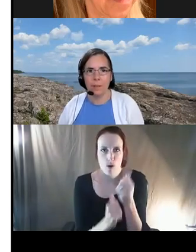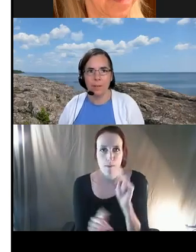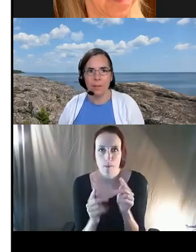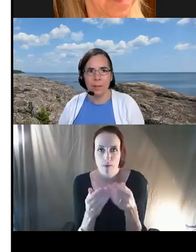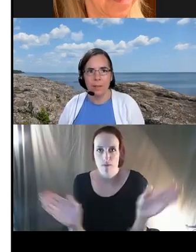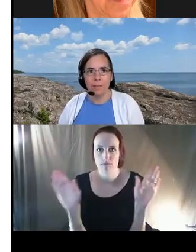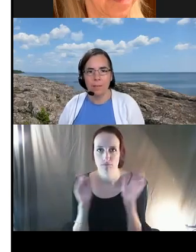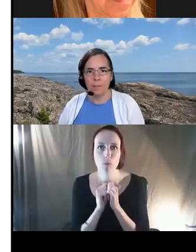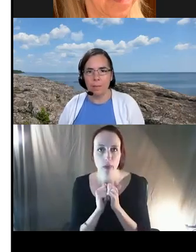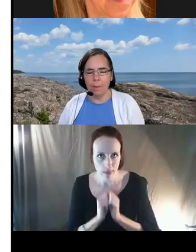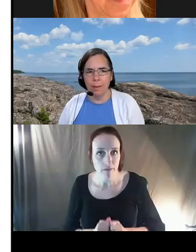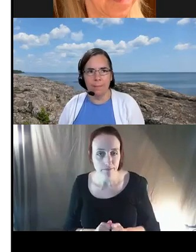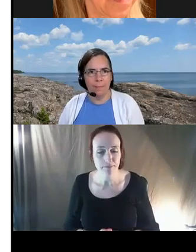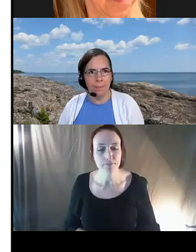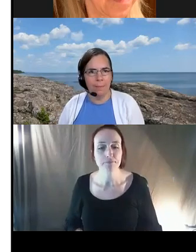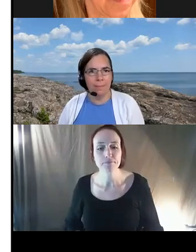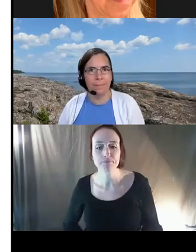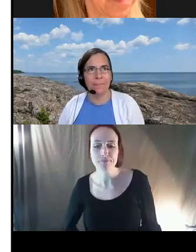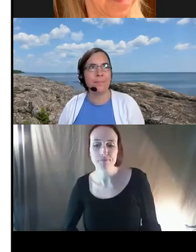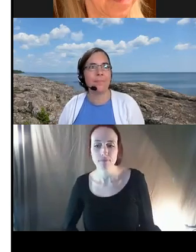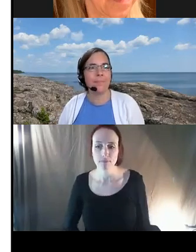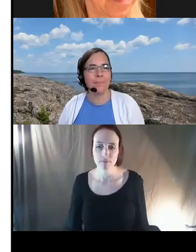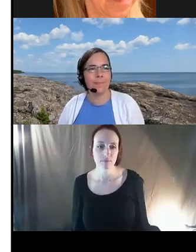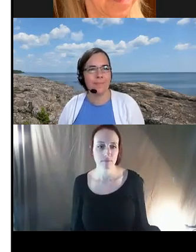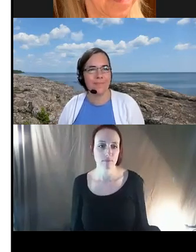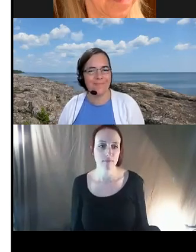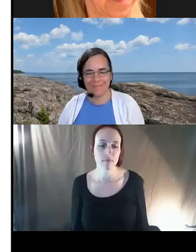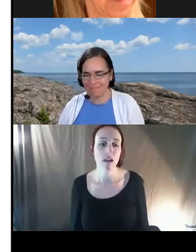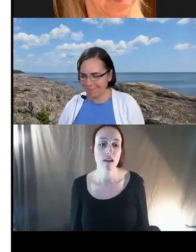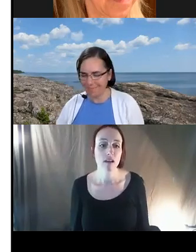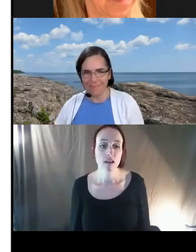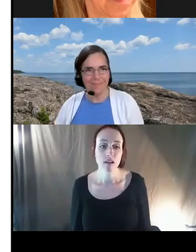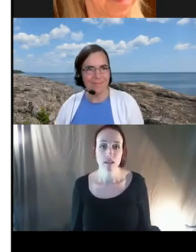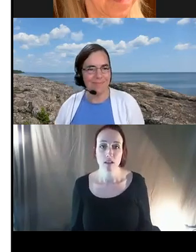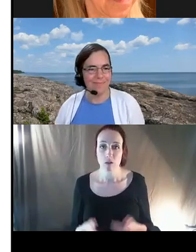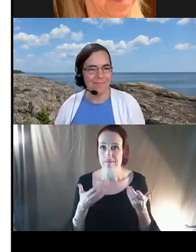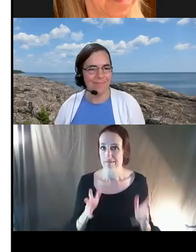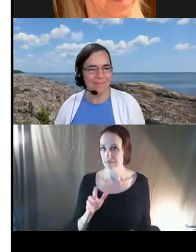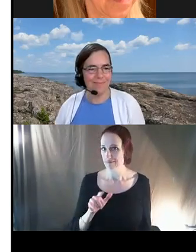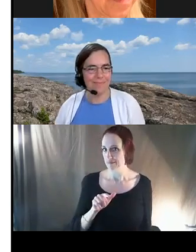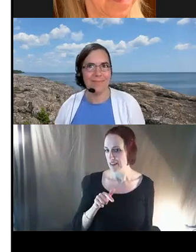So, with that, I want to hand it over to Jennie to talk about examples of assistive technology